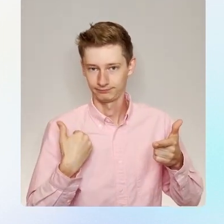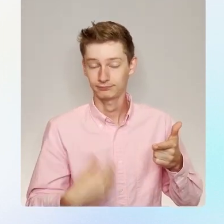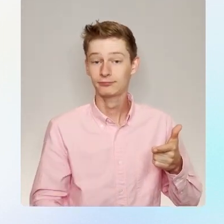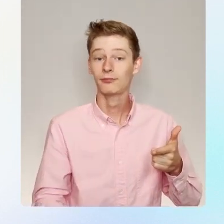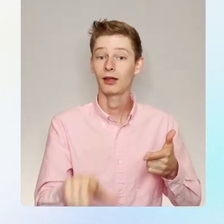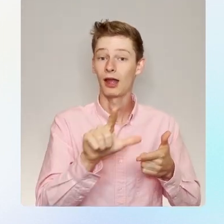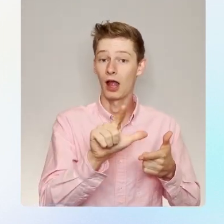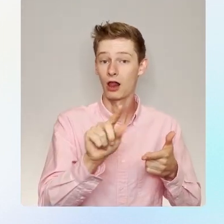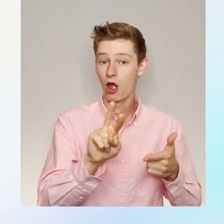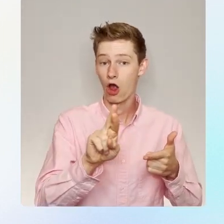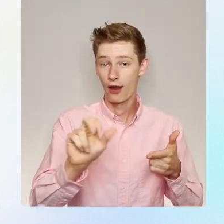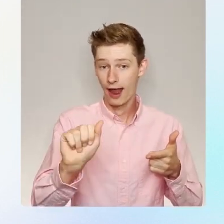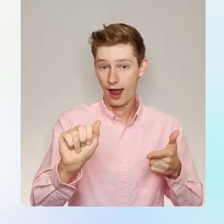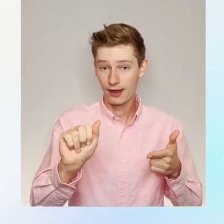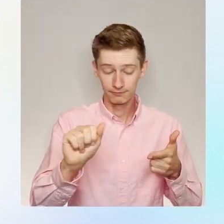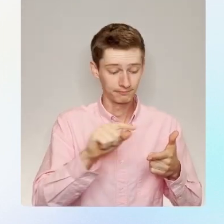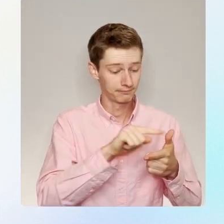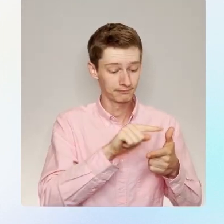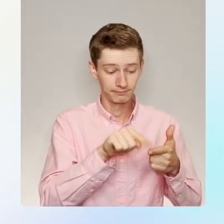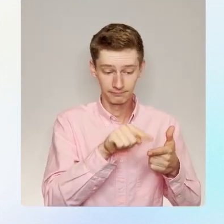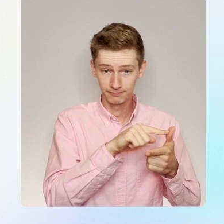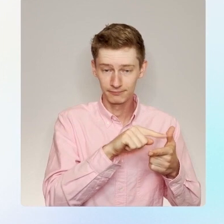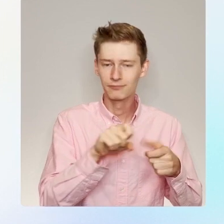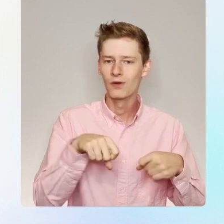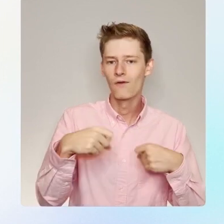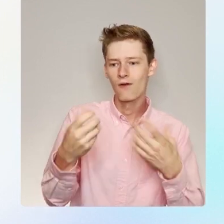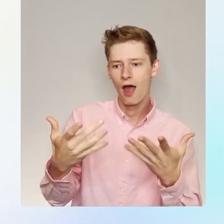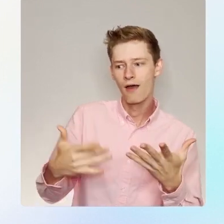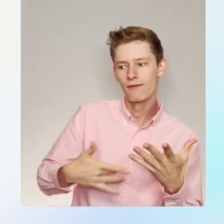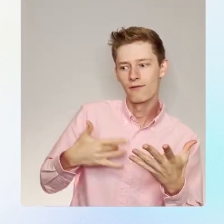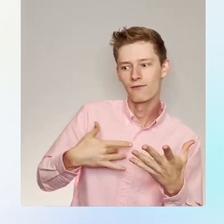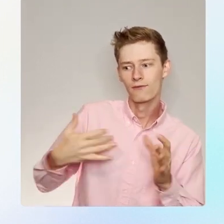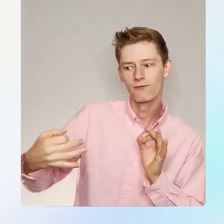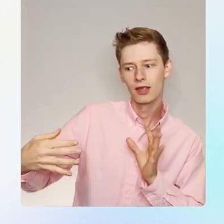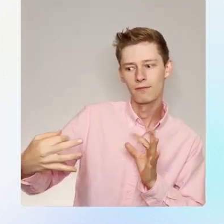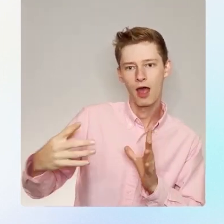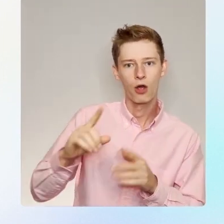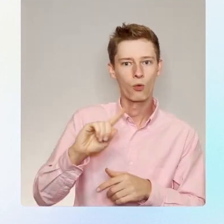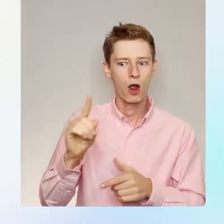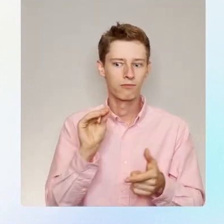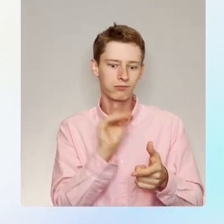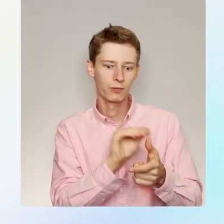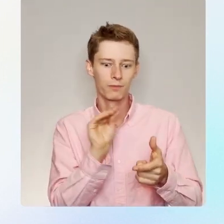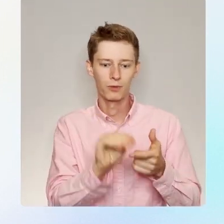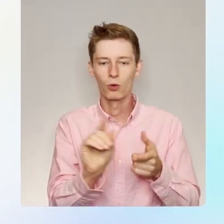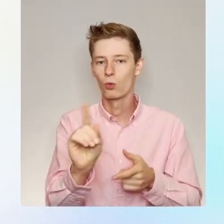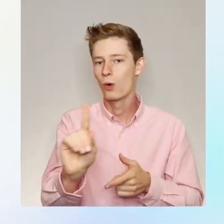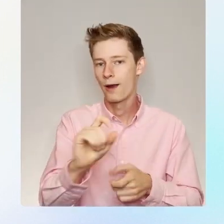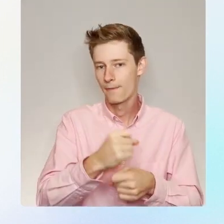The LRA haptic devices allow you to deliver haptic feedback at the location that most makes sense.